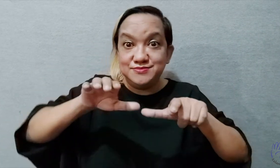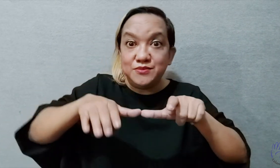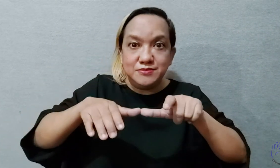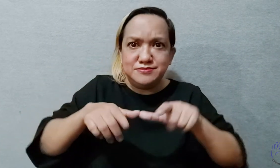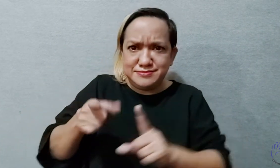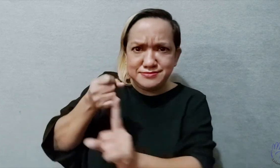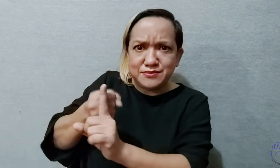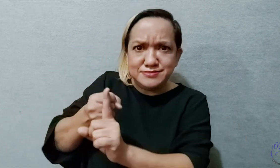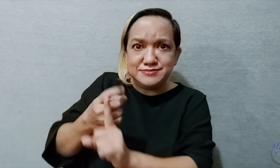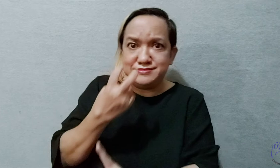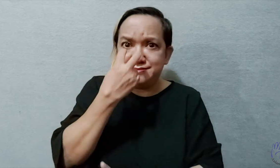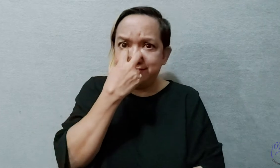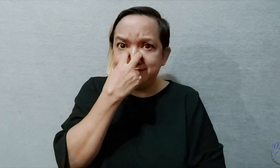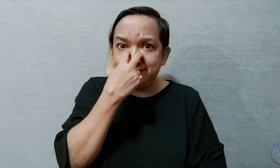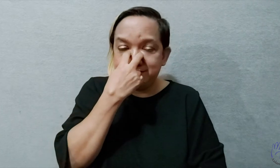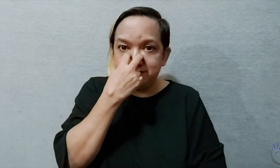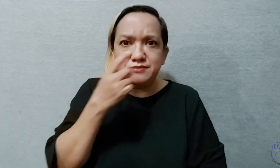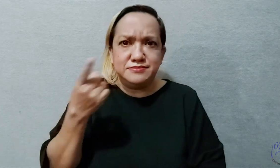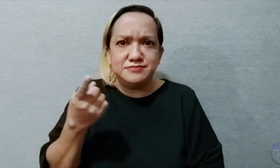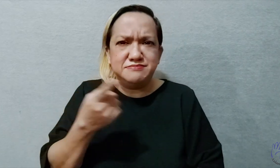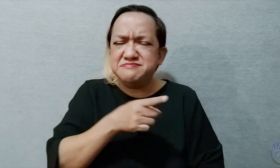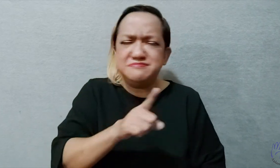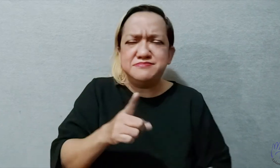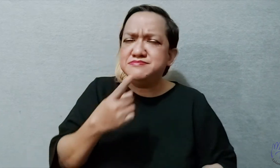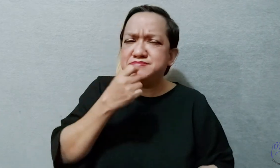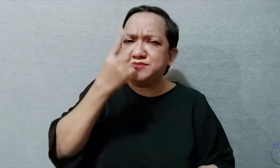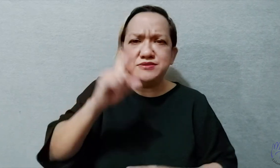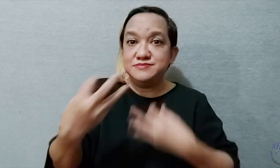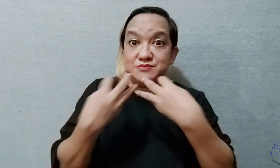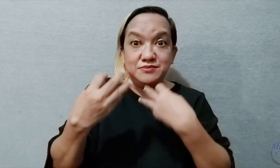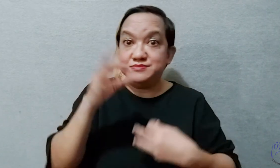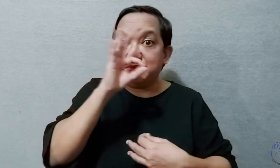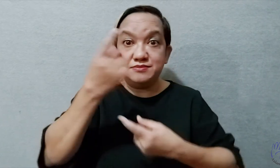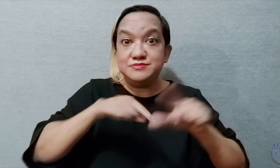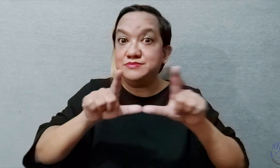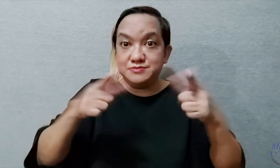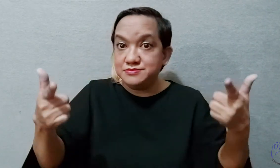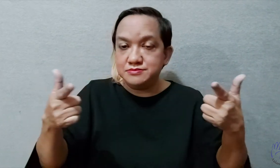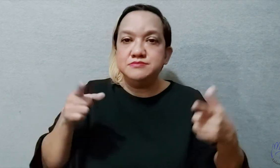on persons with disabilities. This person was blind and did not understand the rationale of FSL.